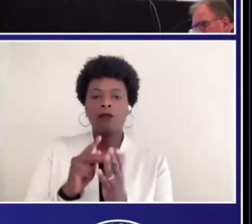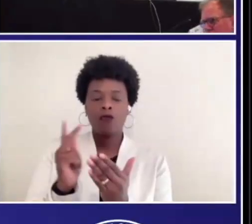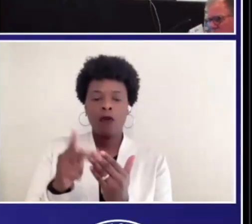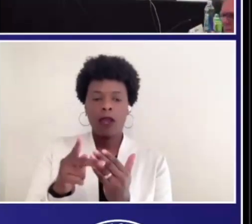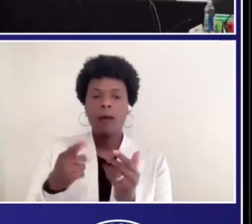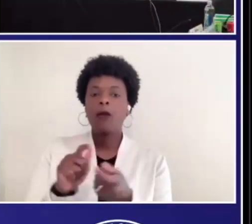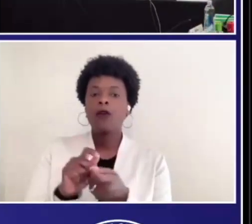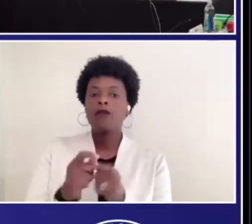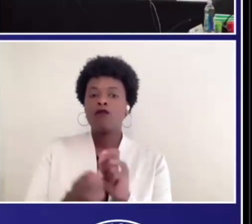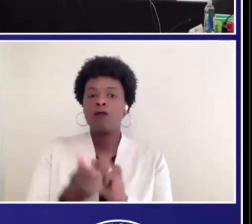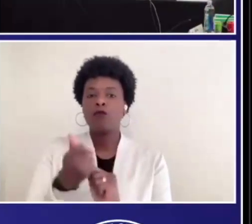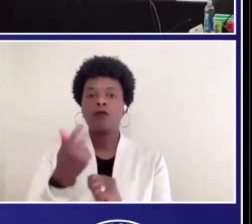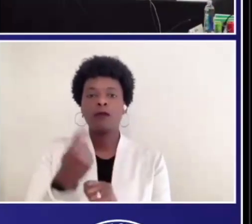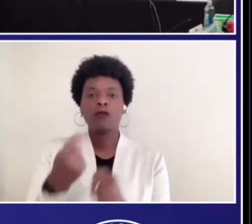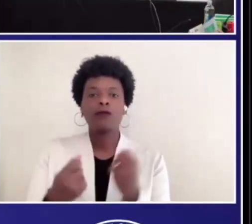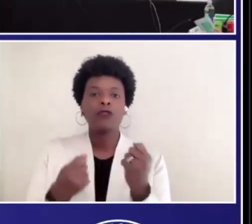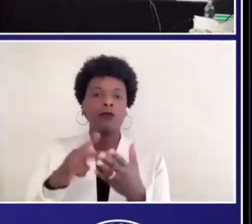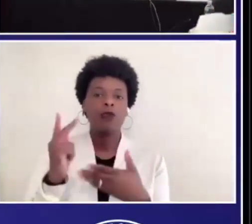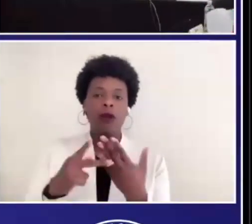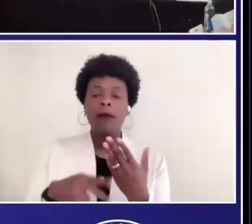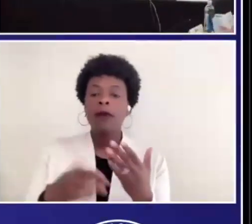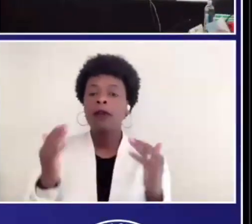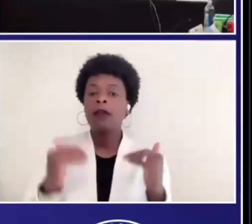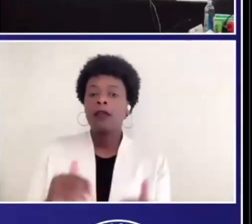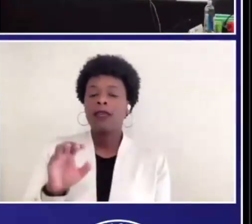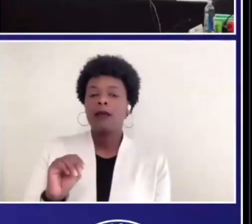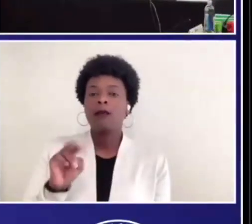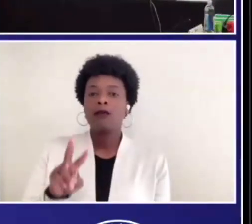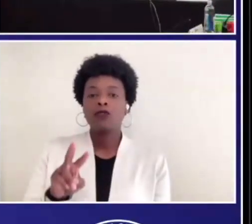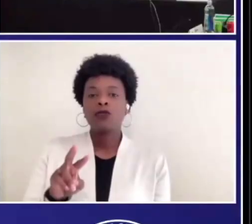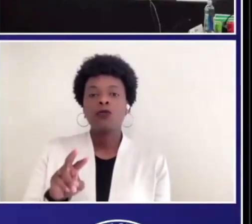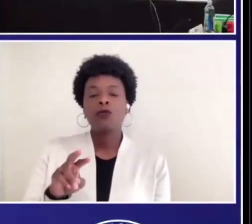In paragraph (m)(2) Romanette five, for the purposes of this paragraph,